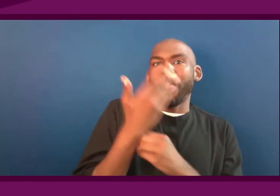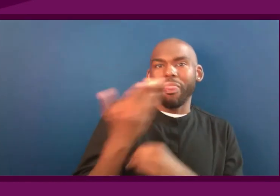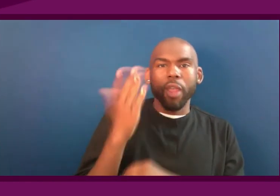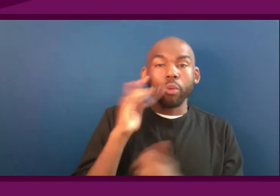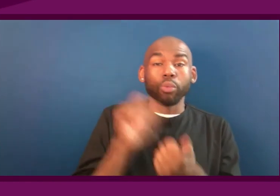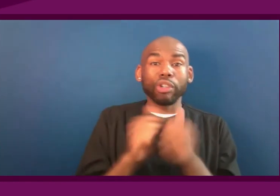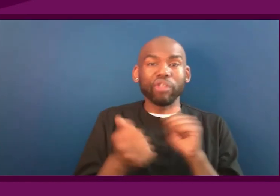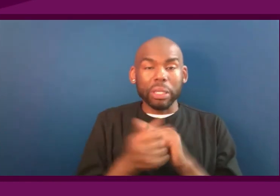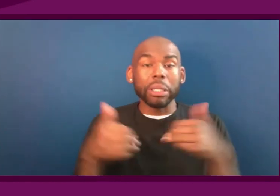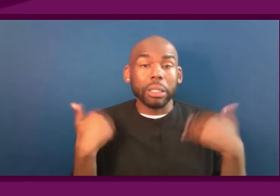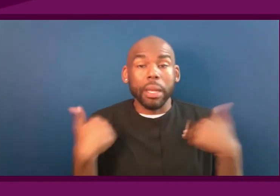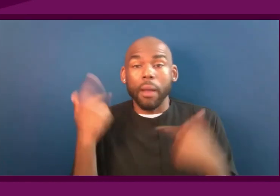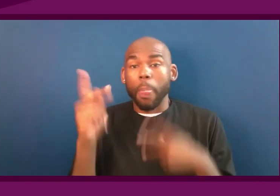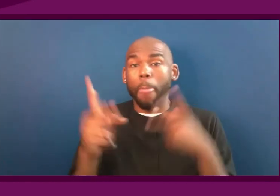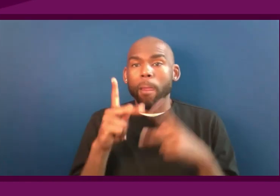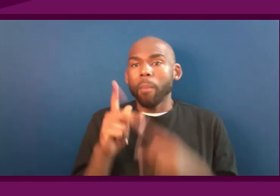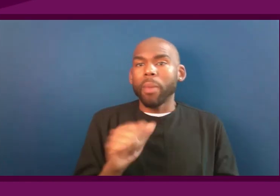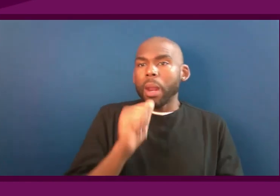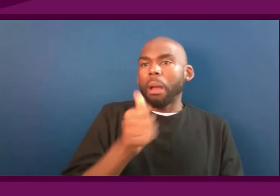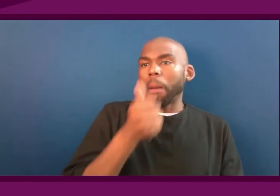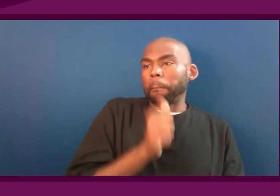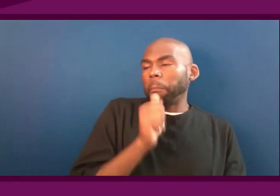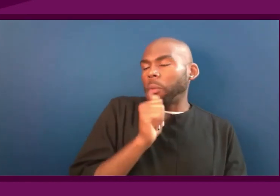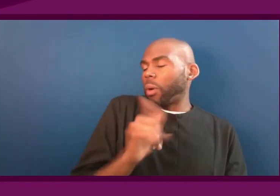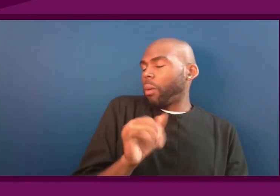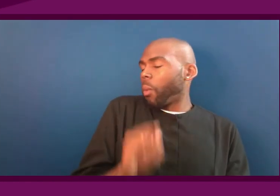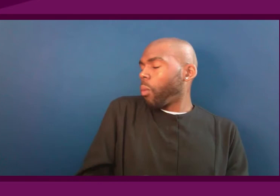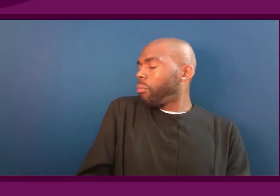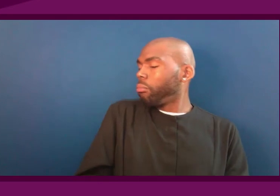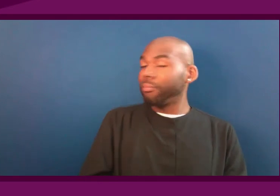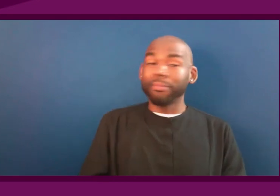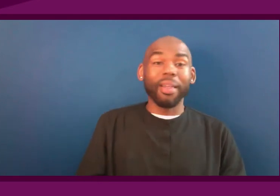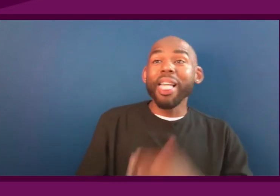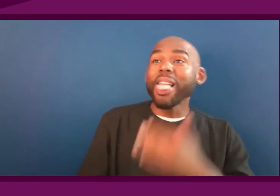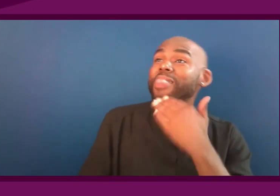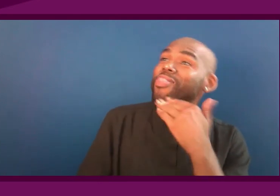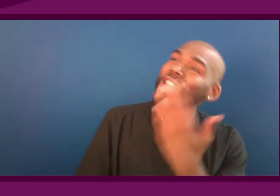learned along the way that you can share with other businesses and NGOs and corporations that